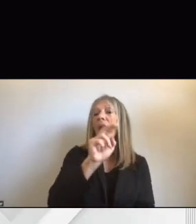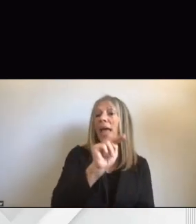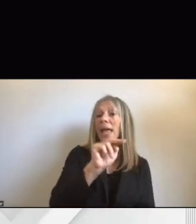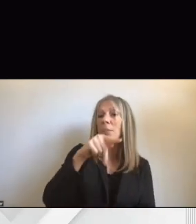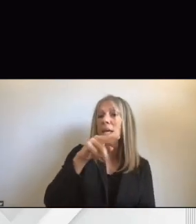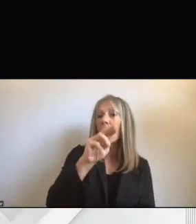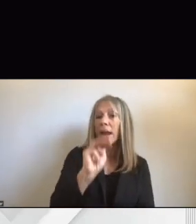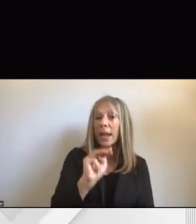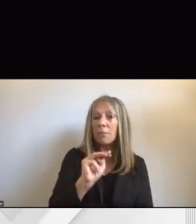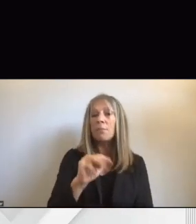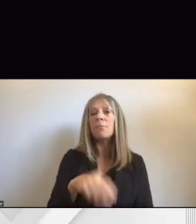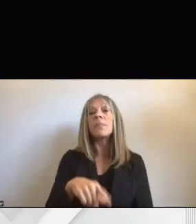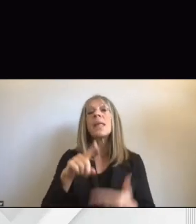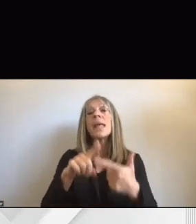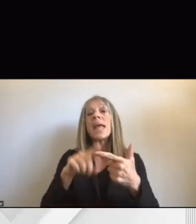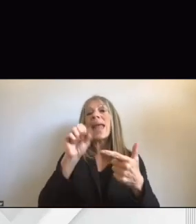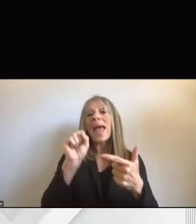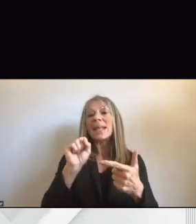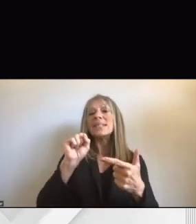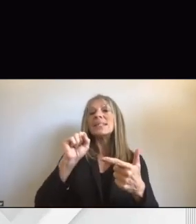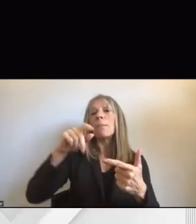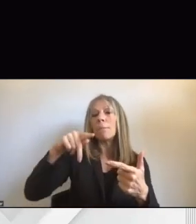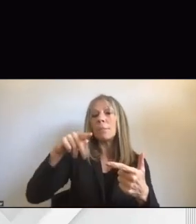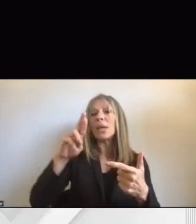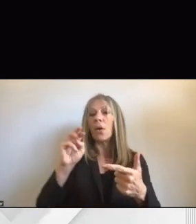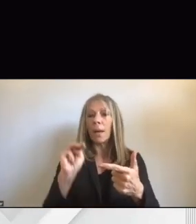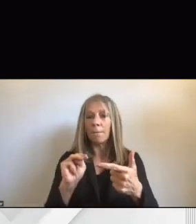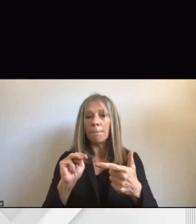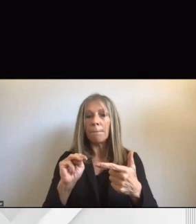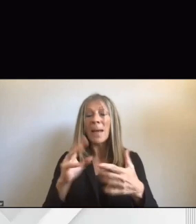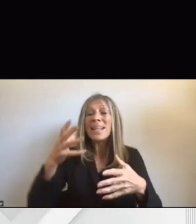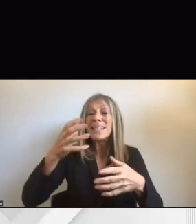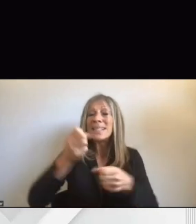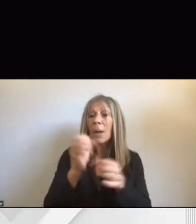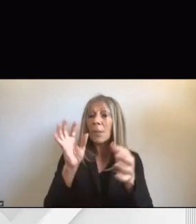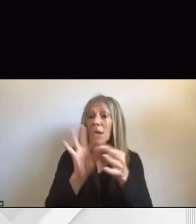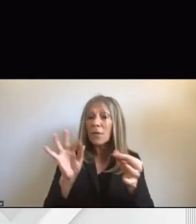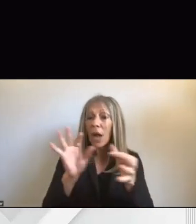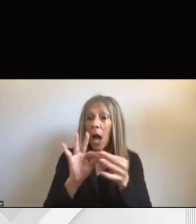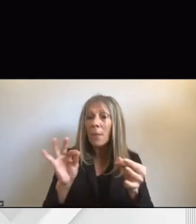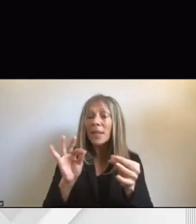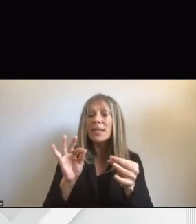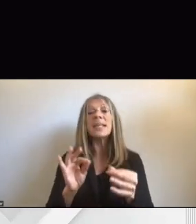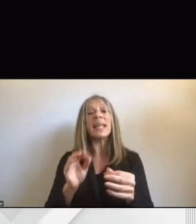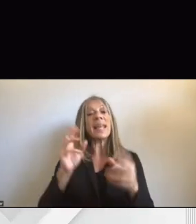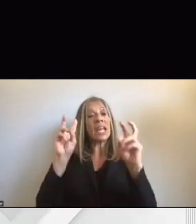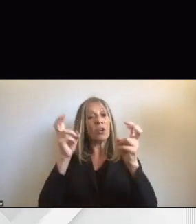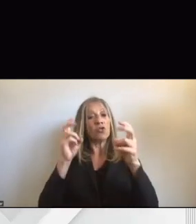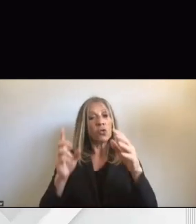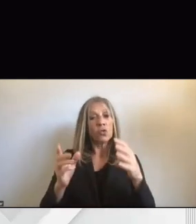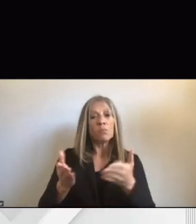and the SNPRM. A summary of comments and major issues raised by commenters can be